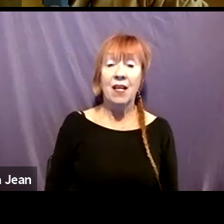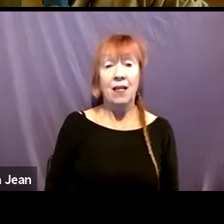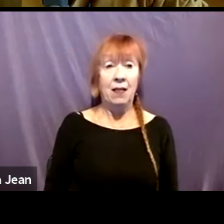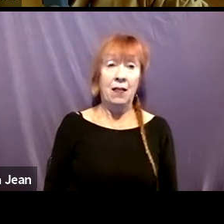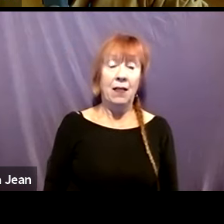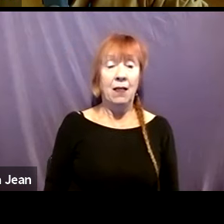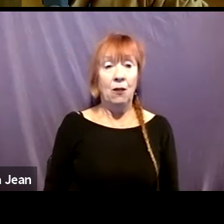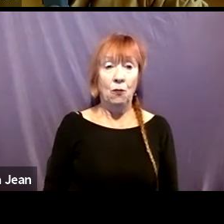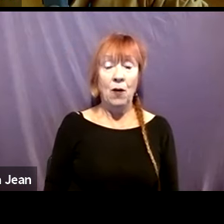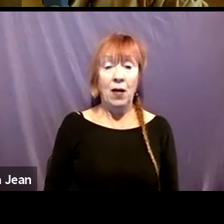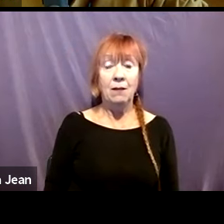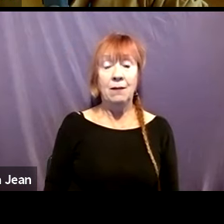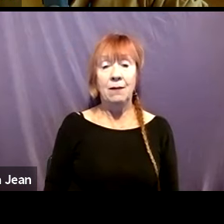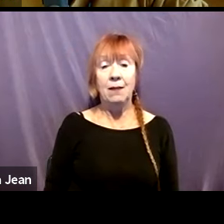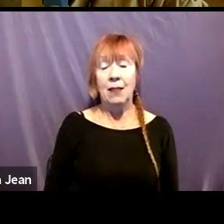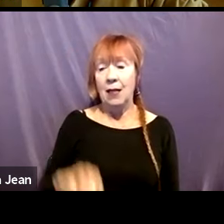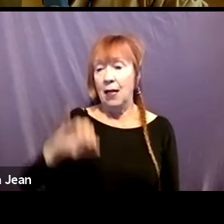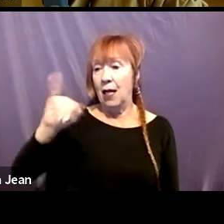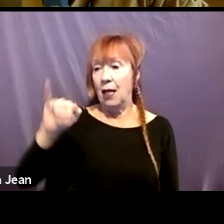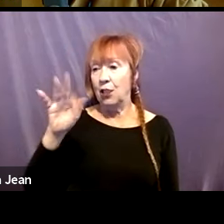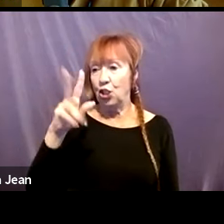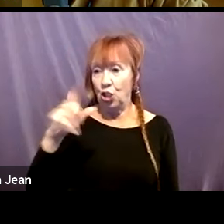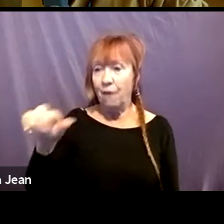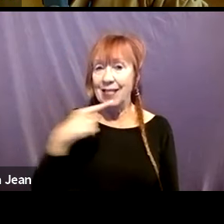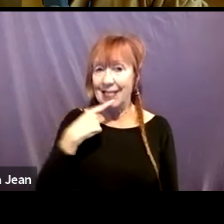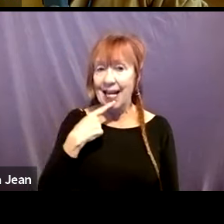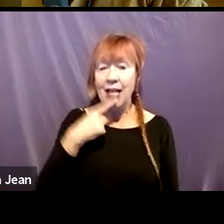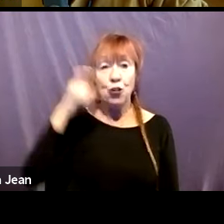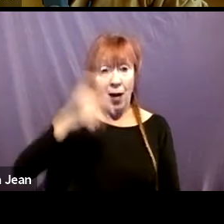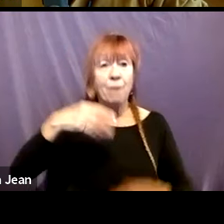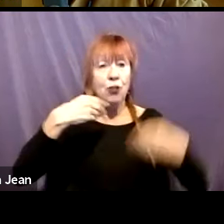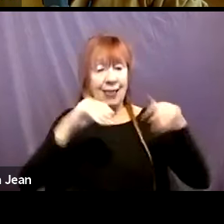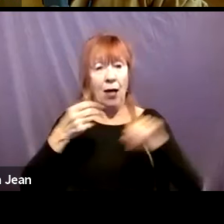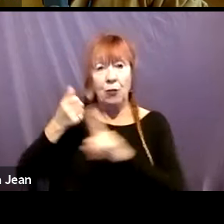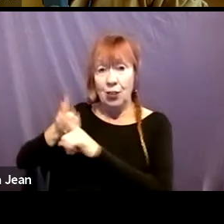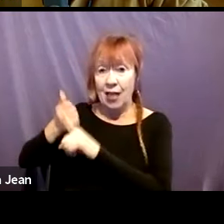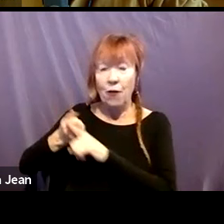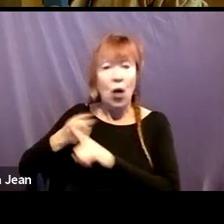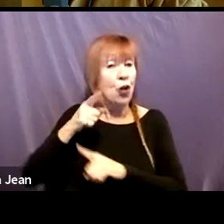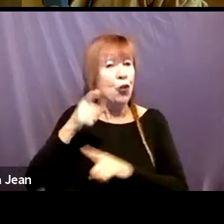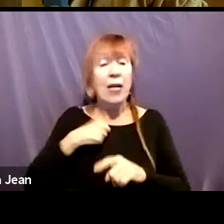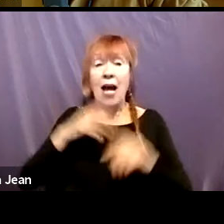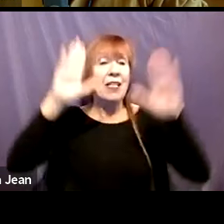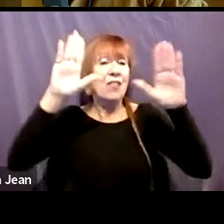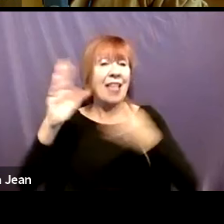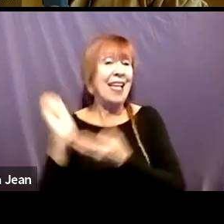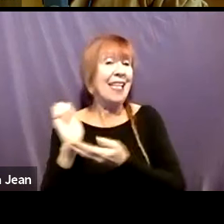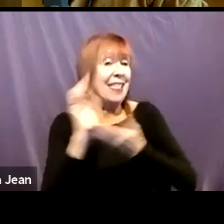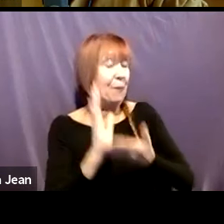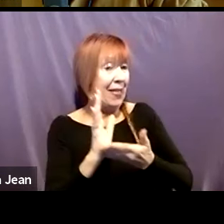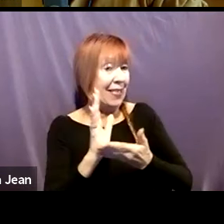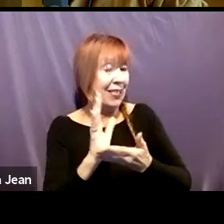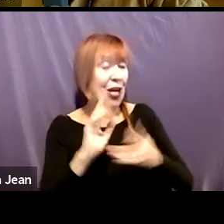you know, as Jeffrey said, you're also selling yourself. And so you can have a fantastic pitch, but you also have to be likable also.